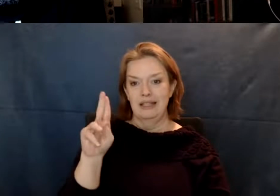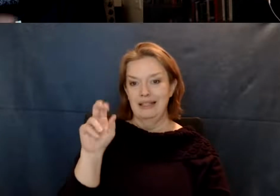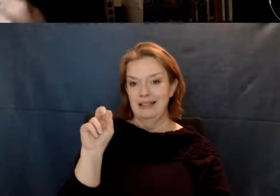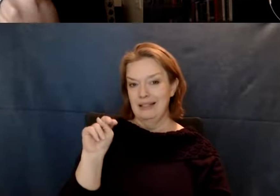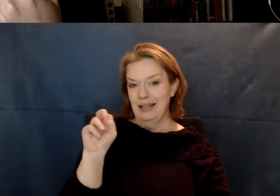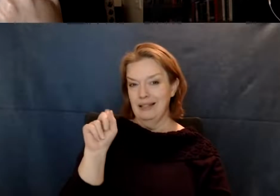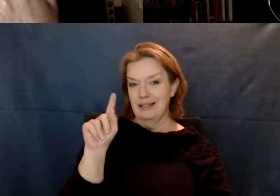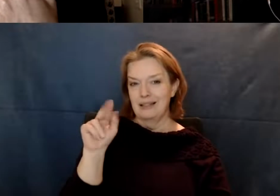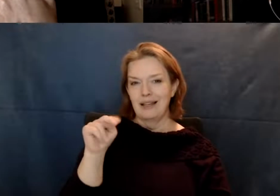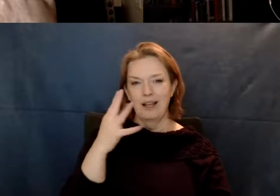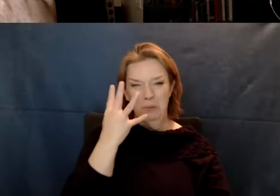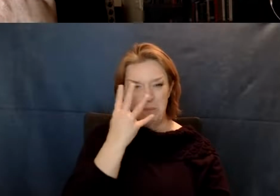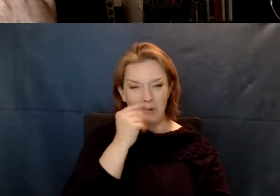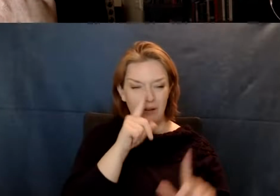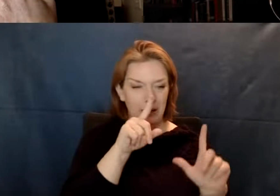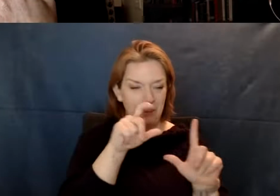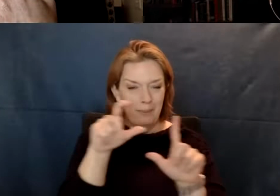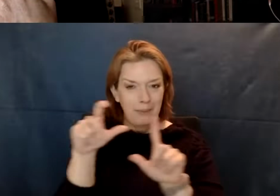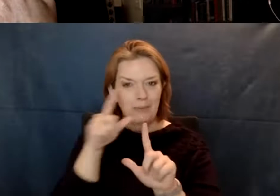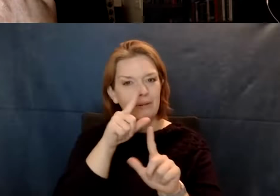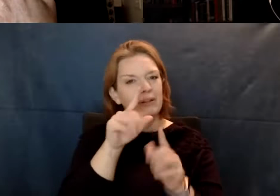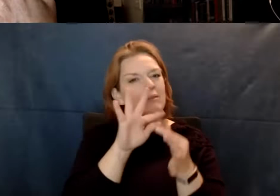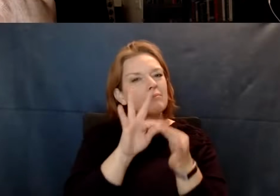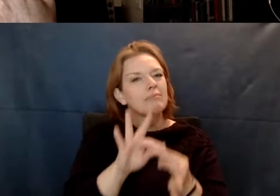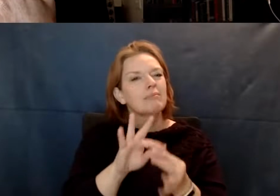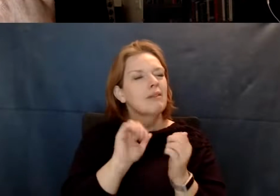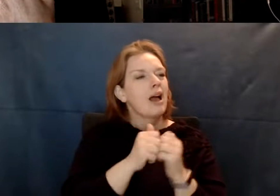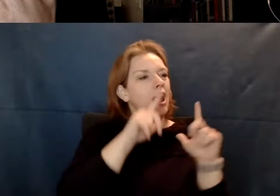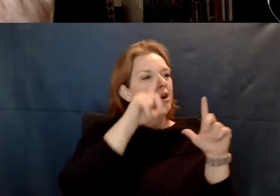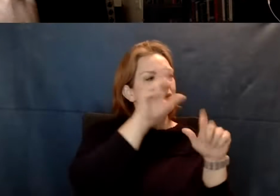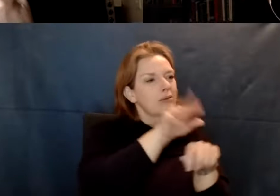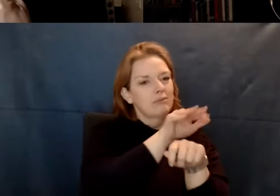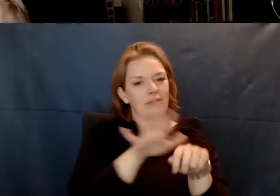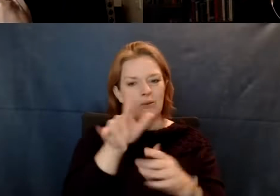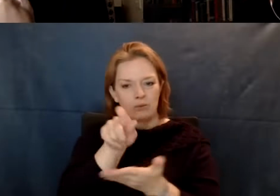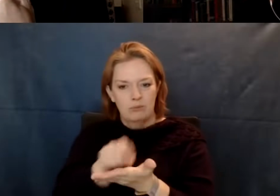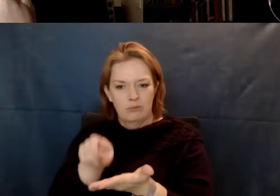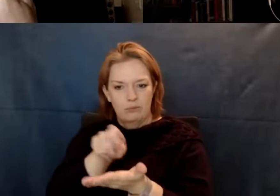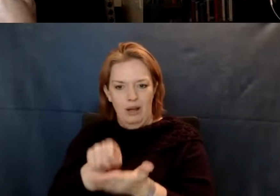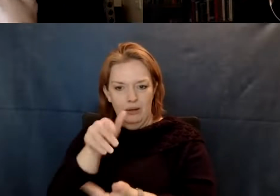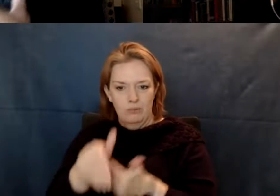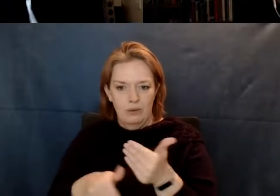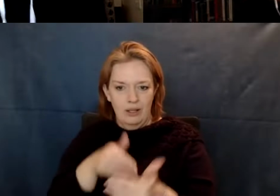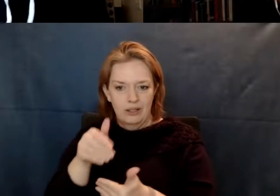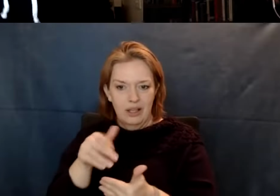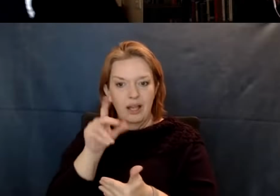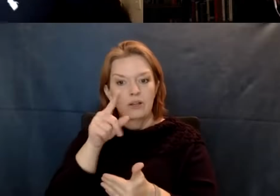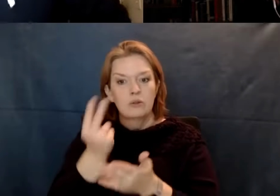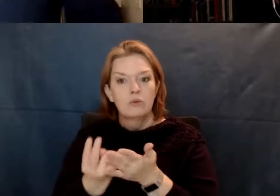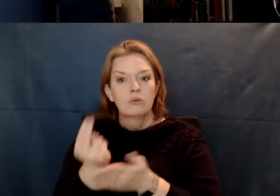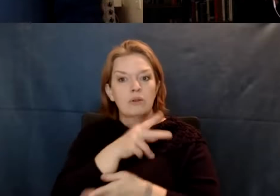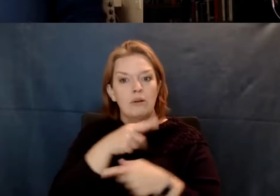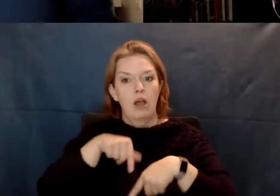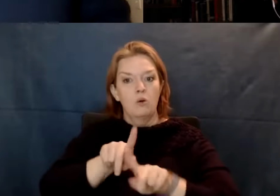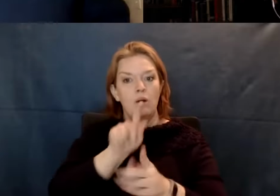more about how your photos inform your poetry and writing process. Do you ever look back at them while you're writing?